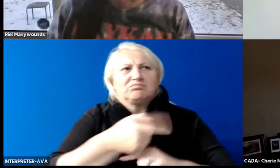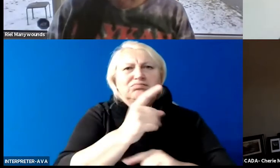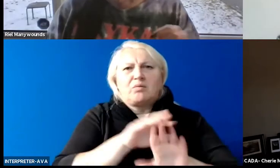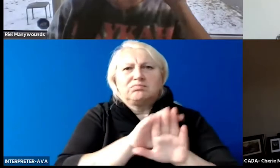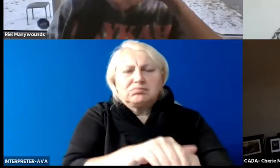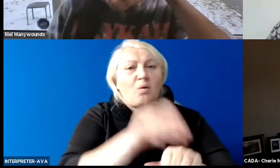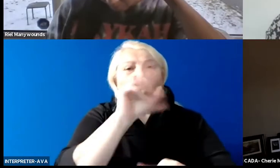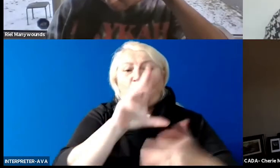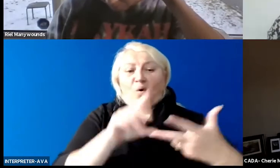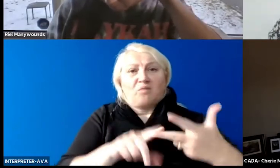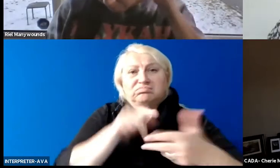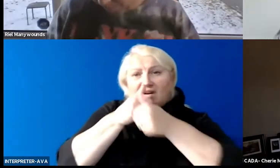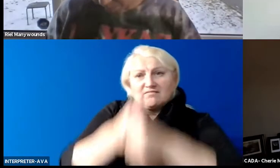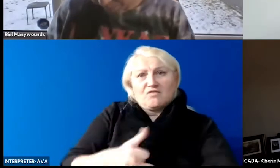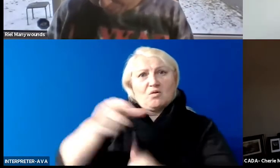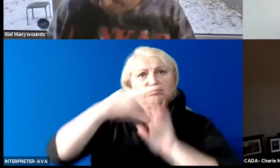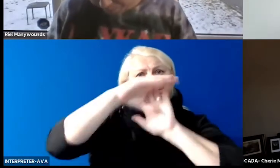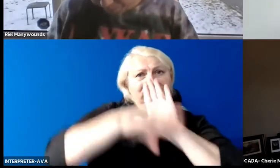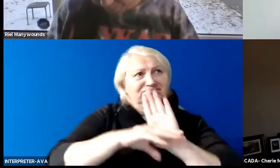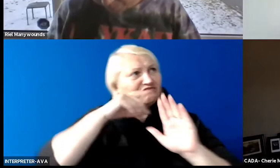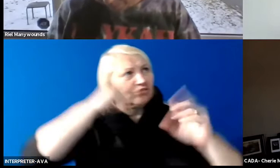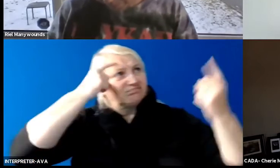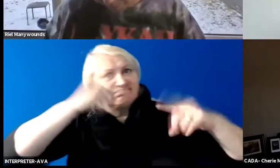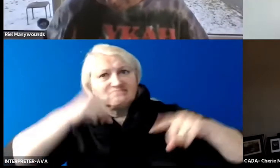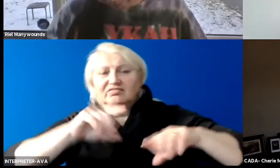asked to leave the town hall and if they choose not to leave, they will be removed.